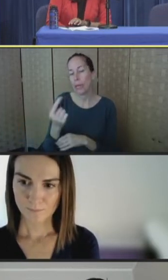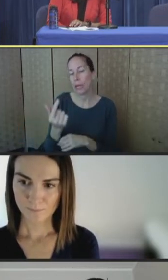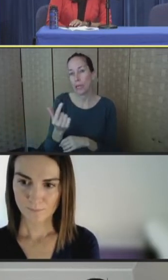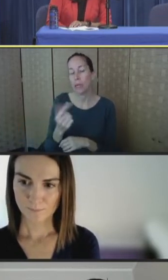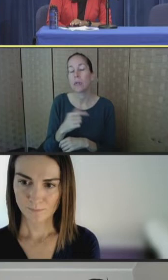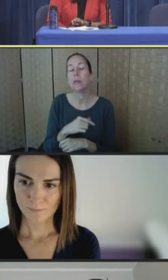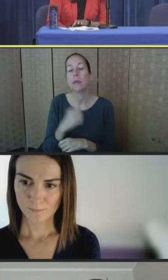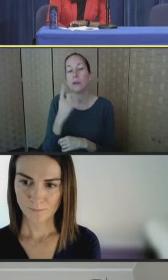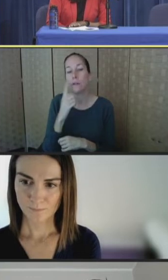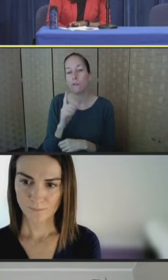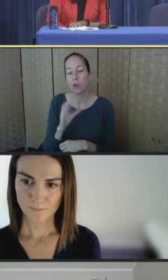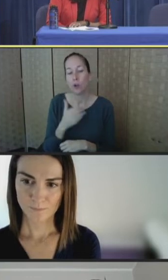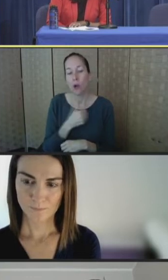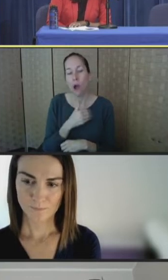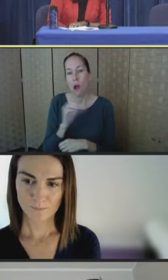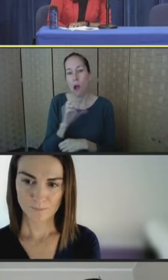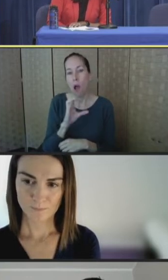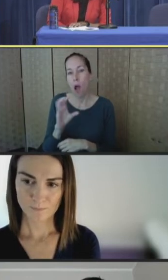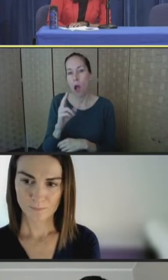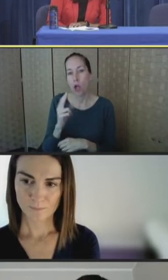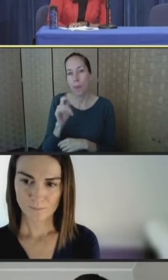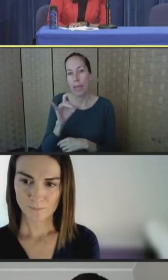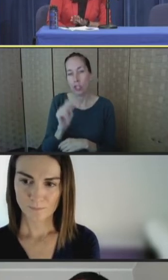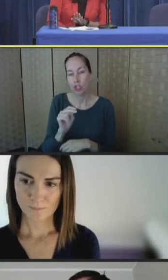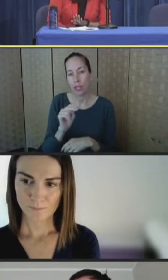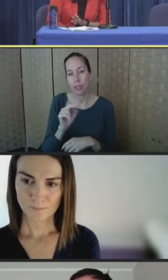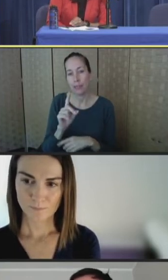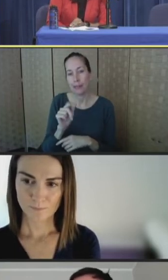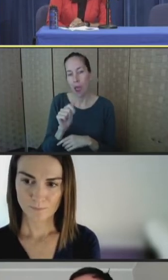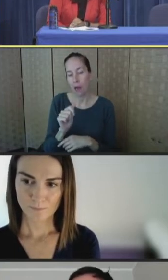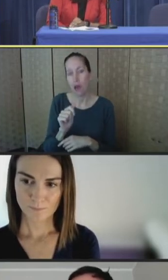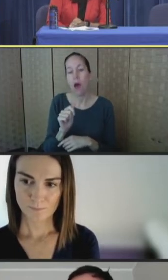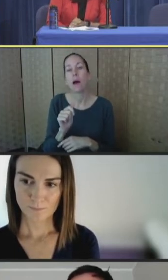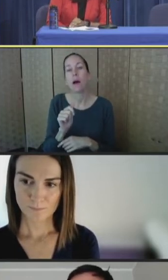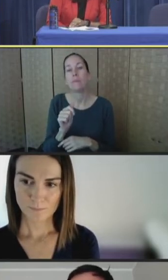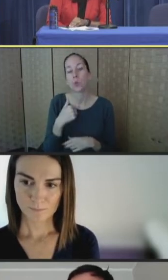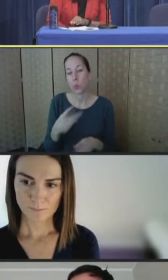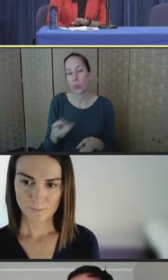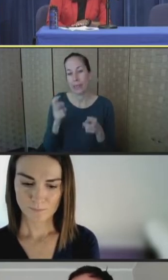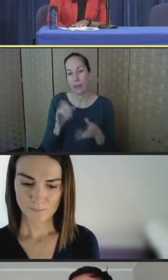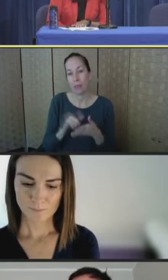we have existing from death certificates. I'm not sure when that will be -- when the